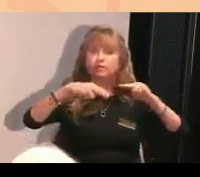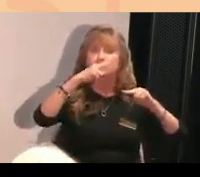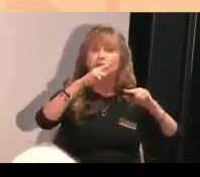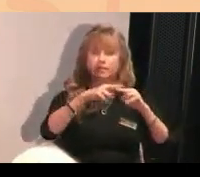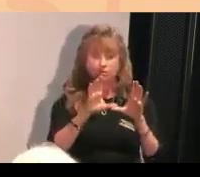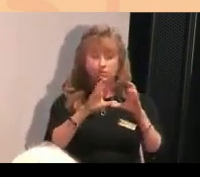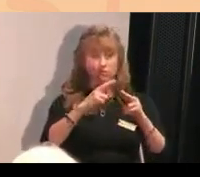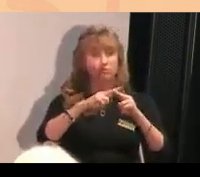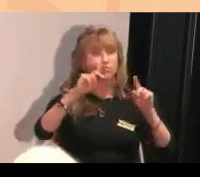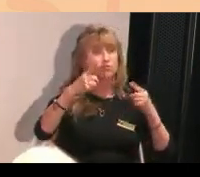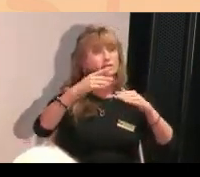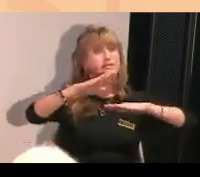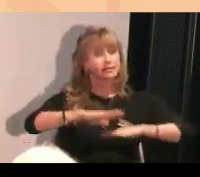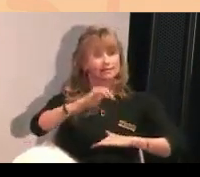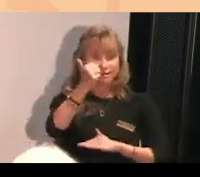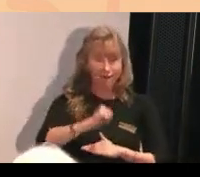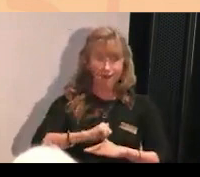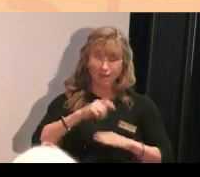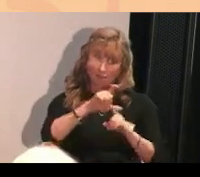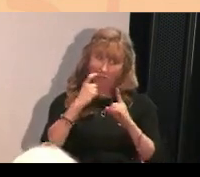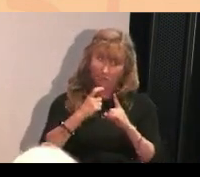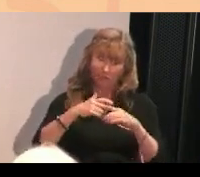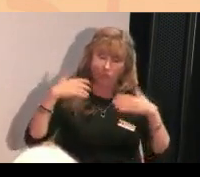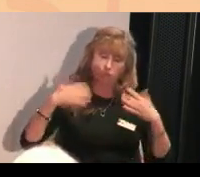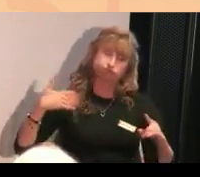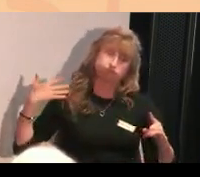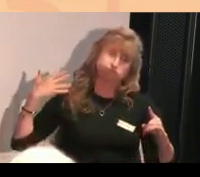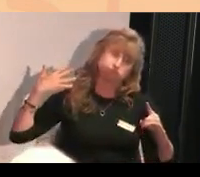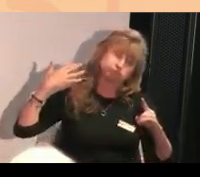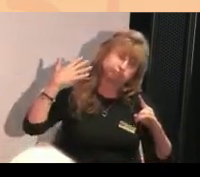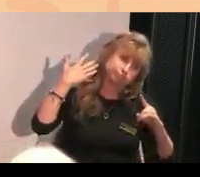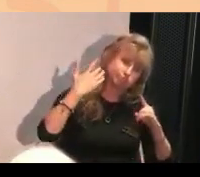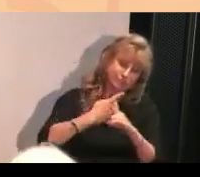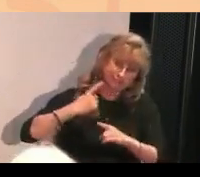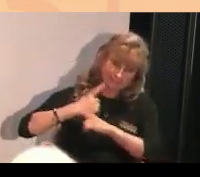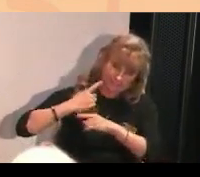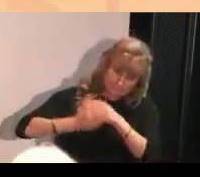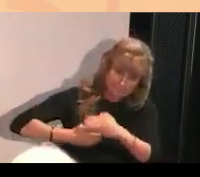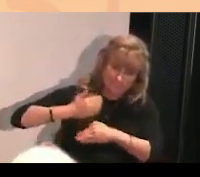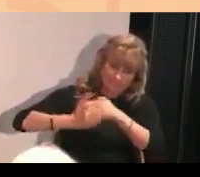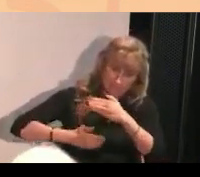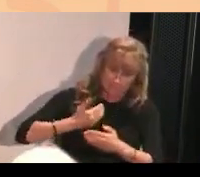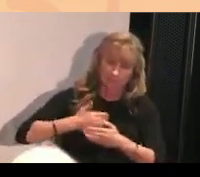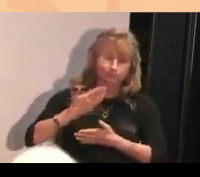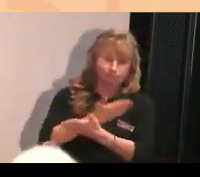and culture has been a long conversation and caring for the next step in this journey is